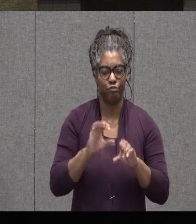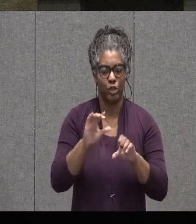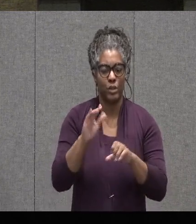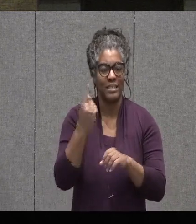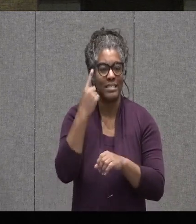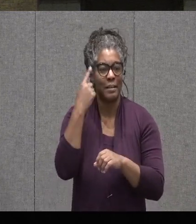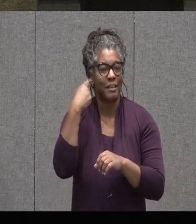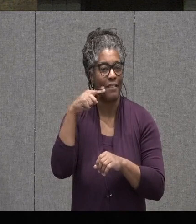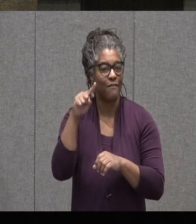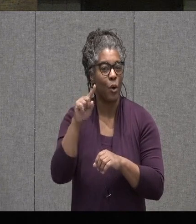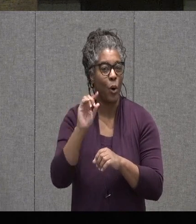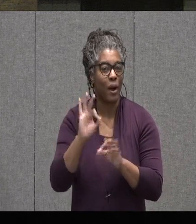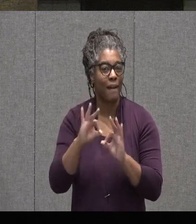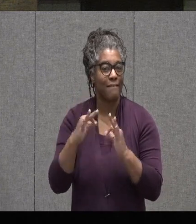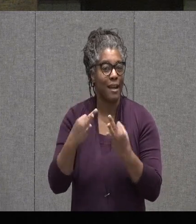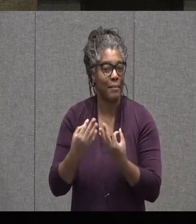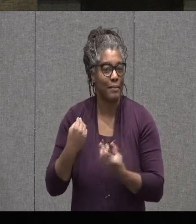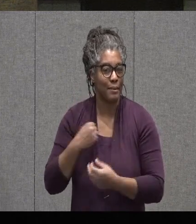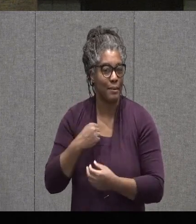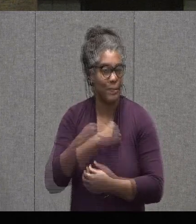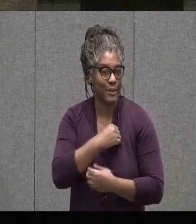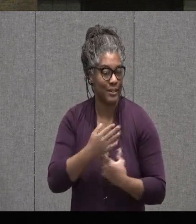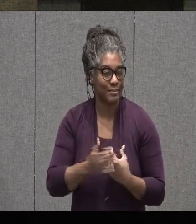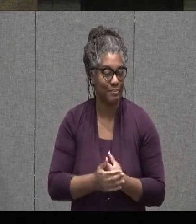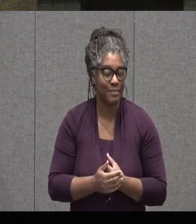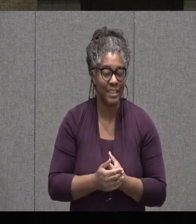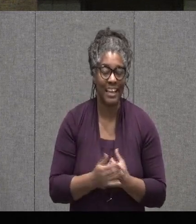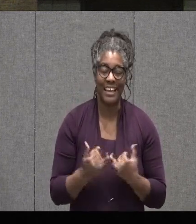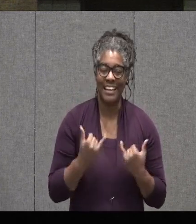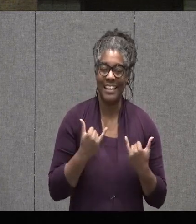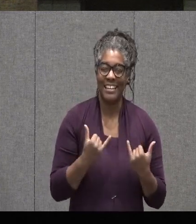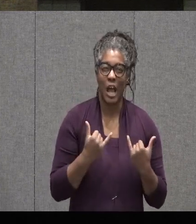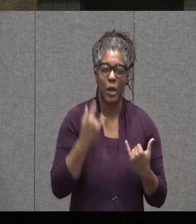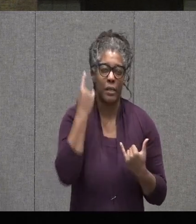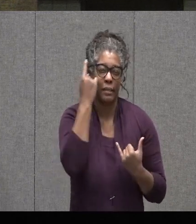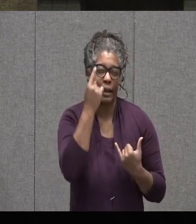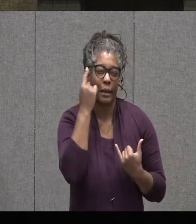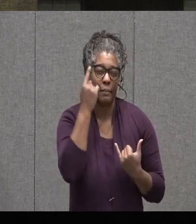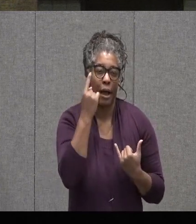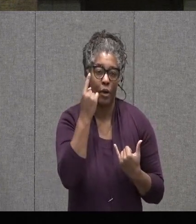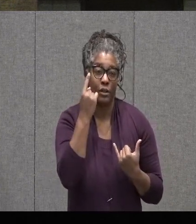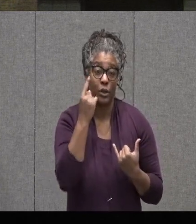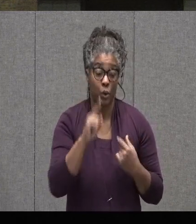Now I want you to think, how might you want to earn income when you're an adult?